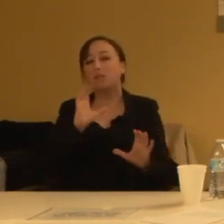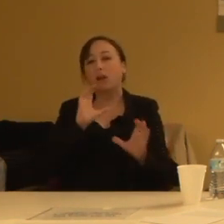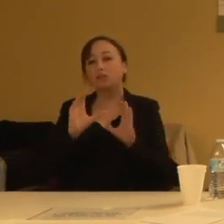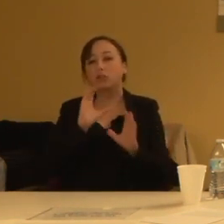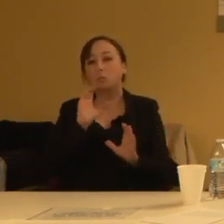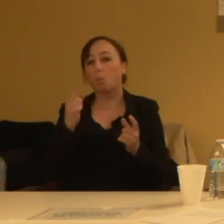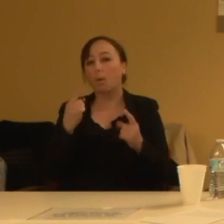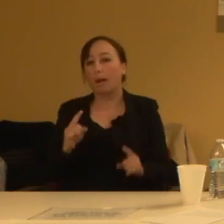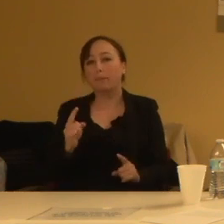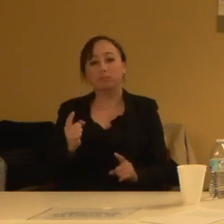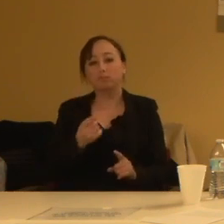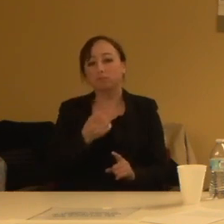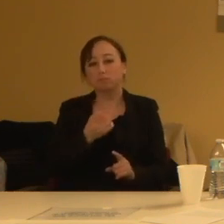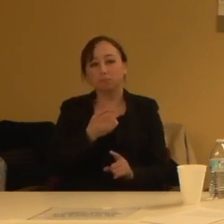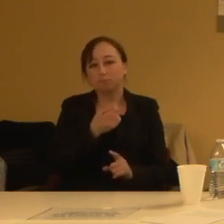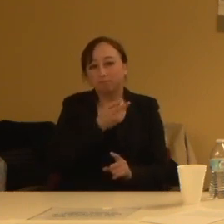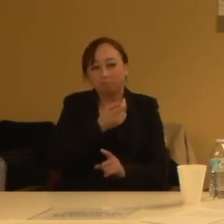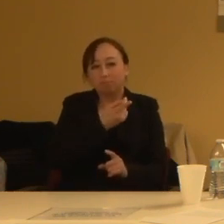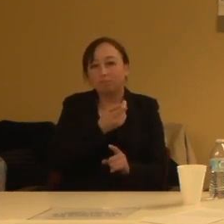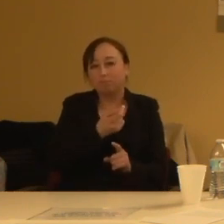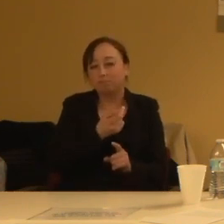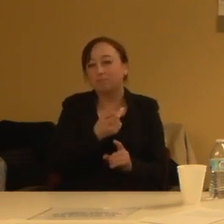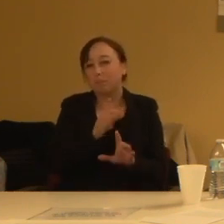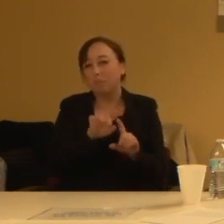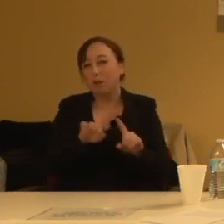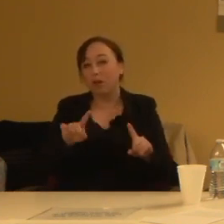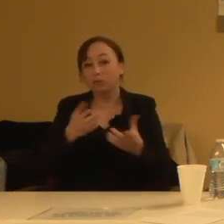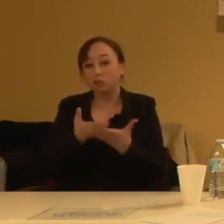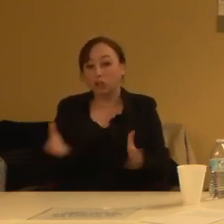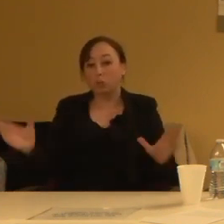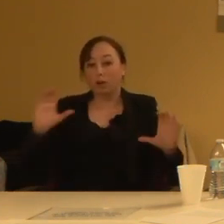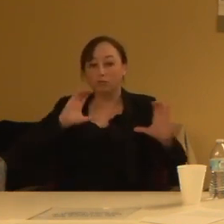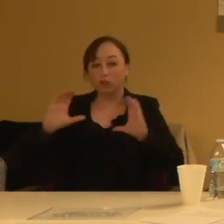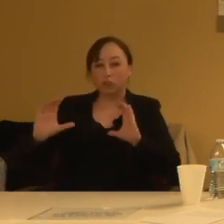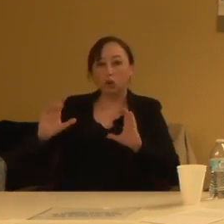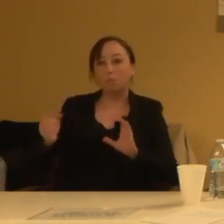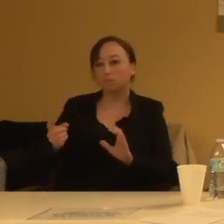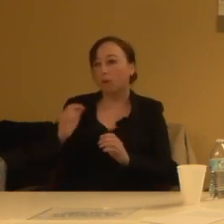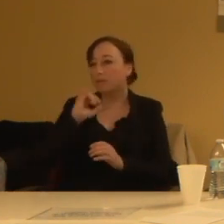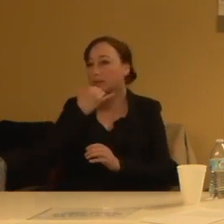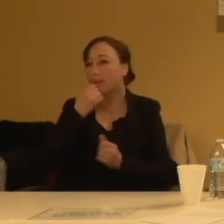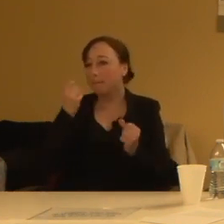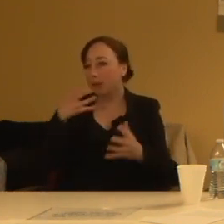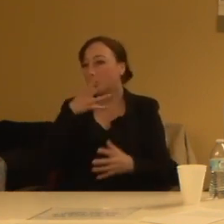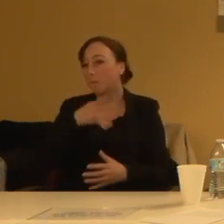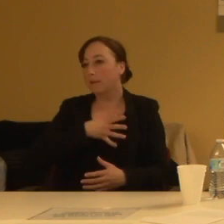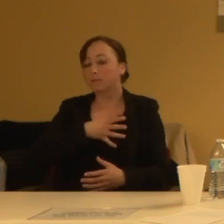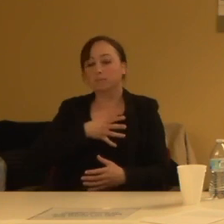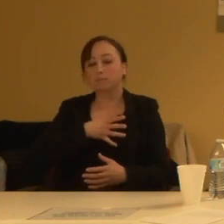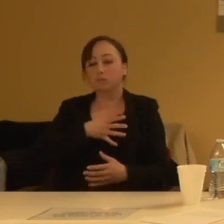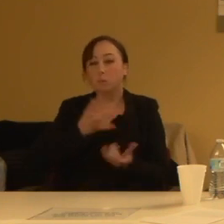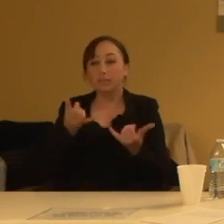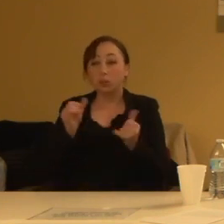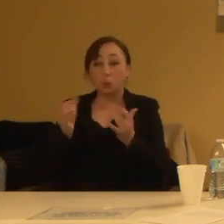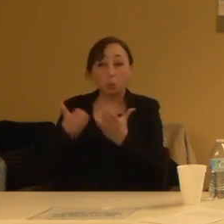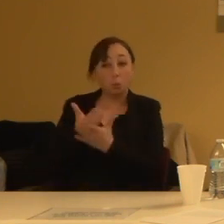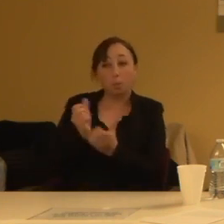And also suddenly all my female directing friends who were really good at new plays, like that hadn't changed, like they were doing new plays in New York,